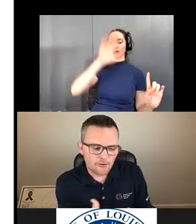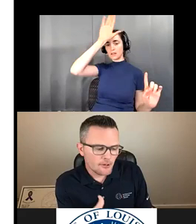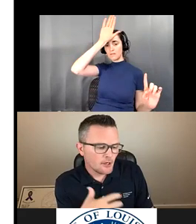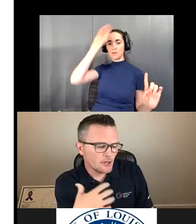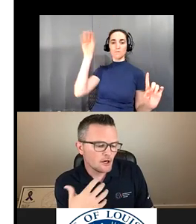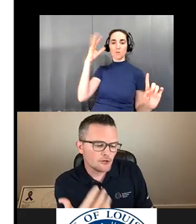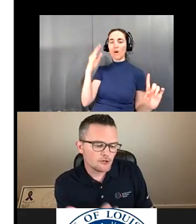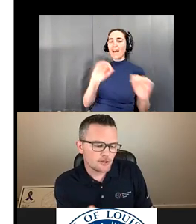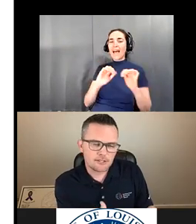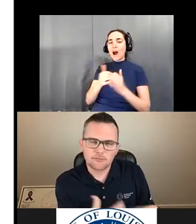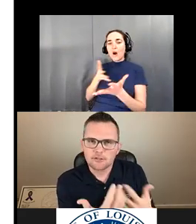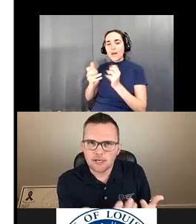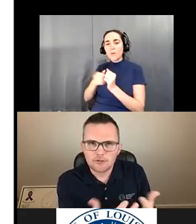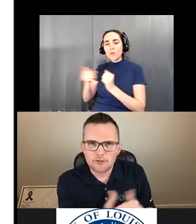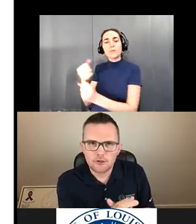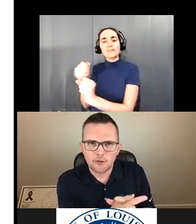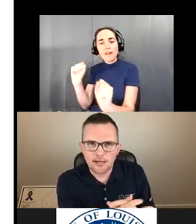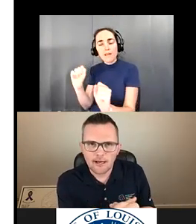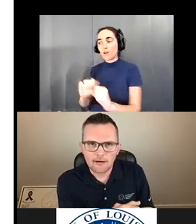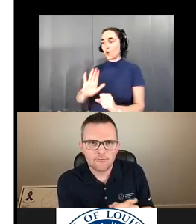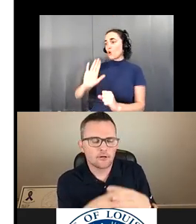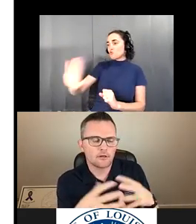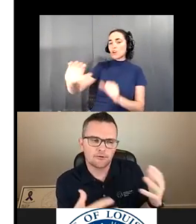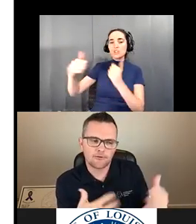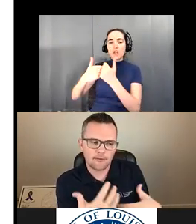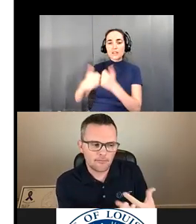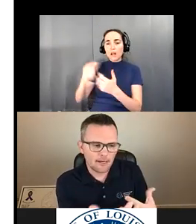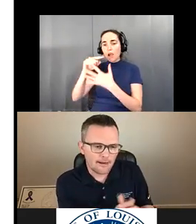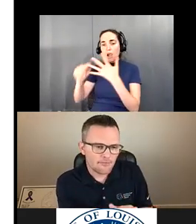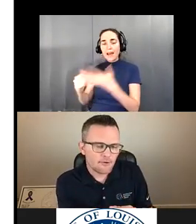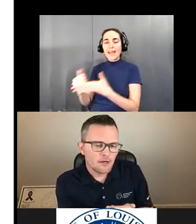here, understand some of the challenges that you may have in your family may have.